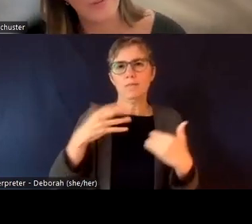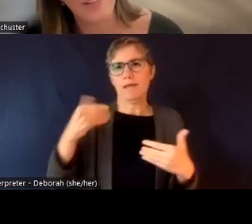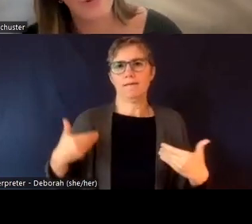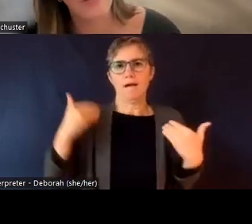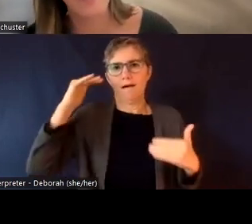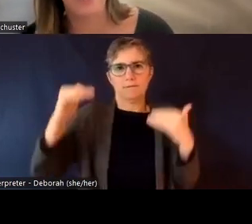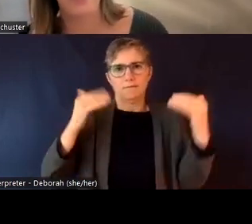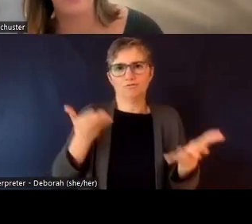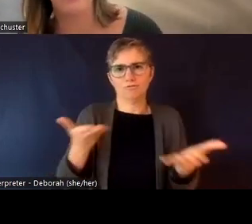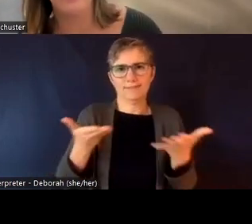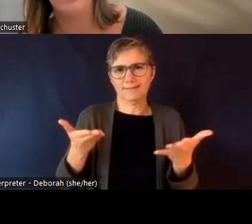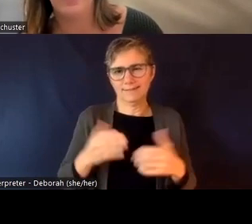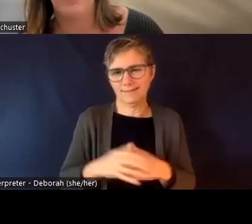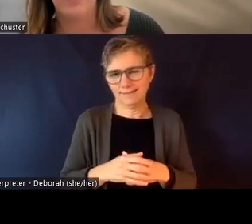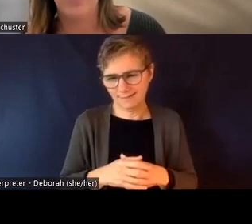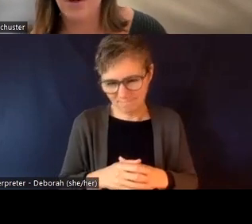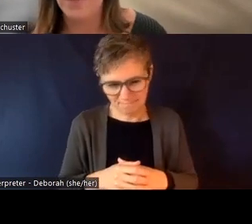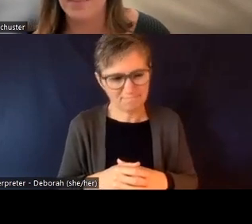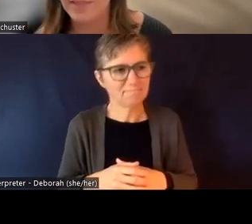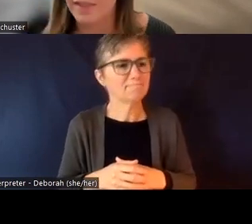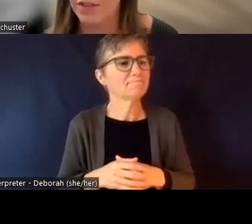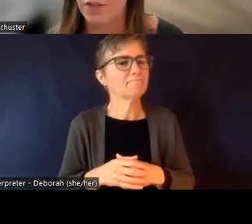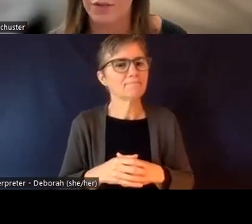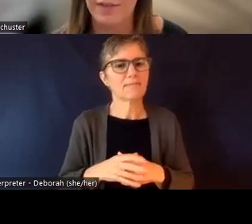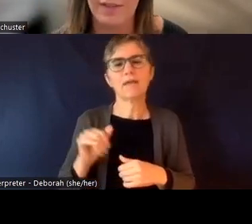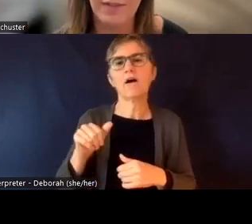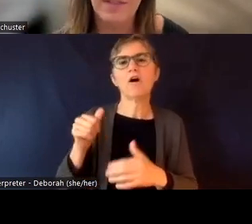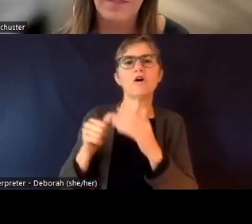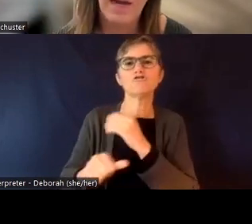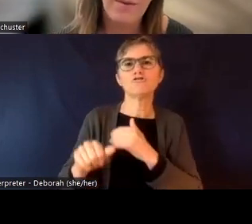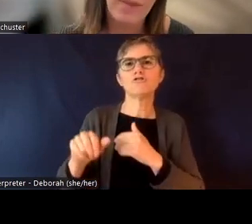always have a hard time getting that out in the Bureau of Substance Addiction Services.